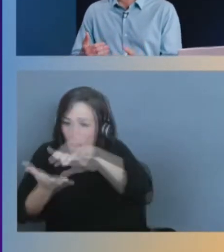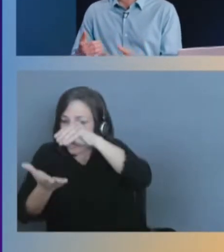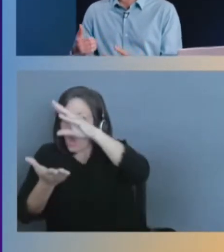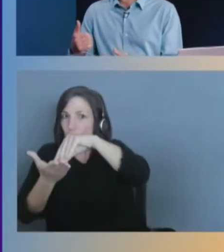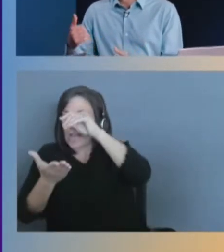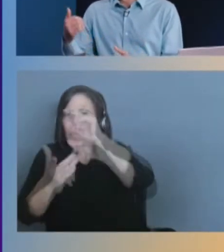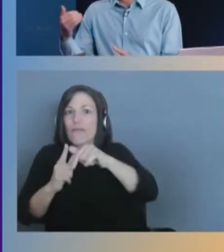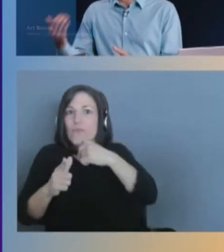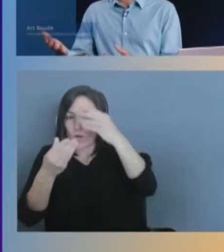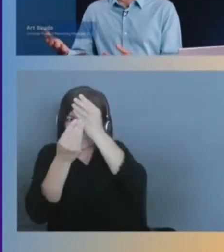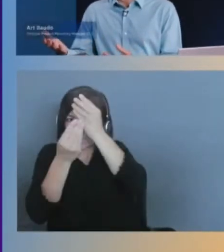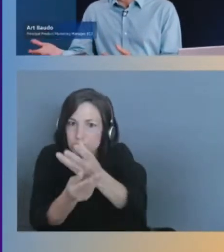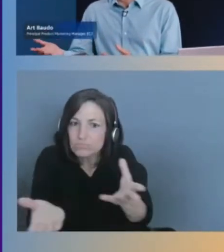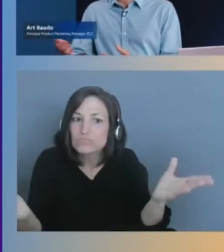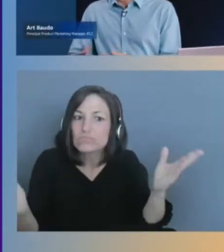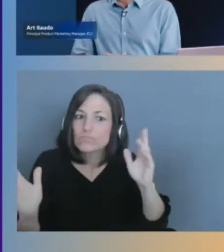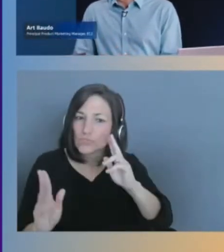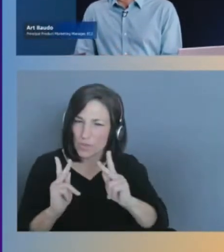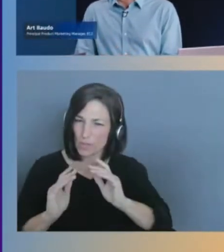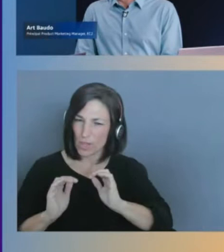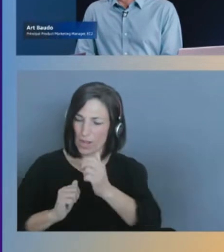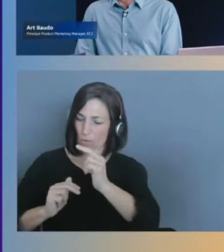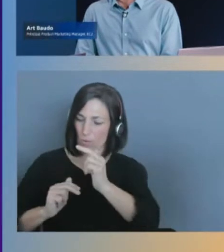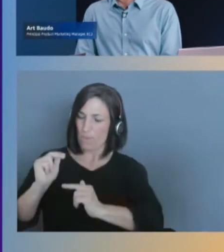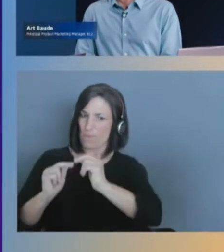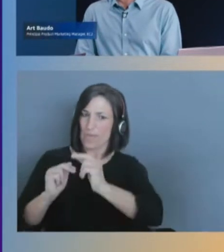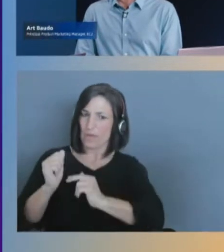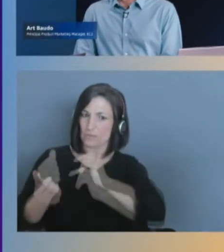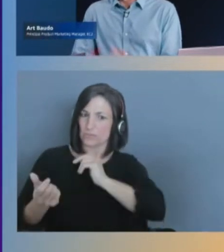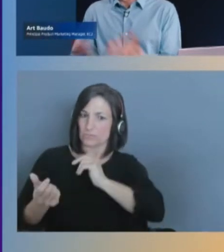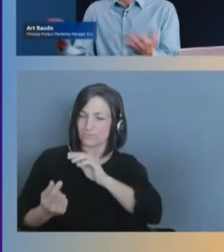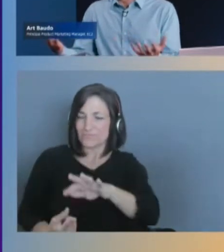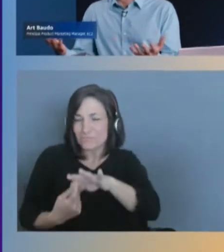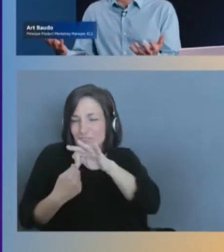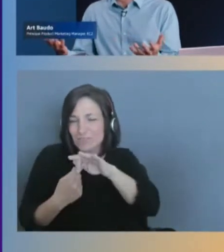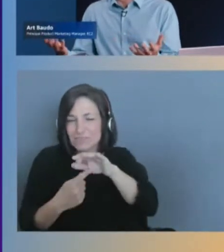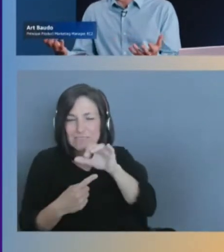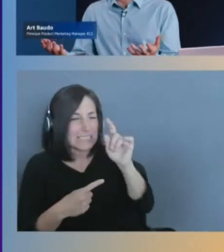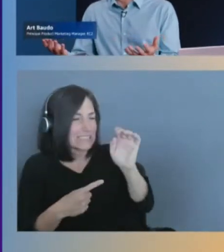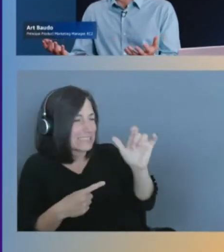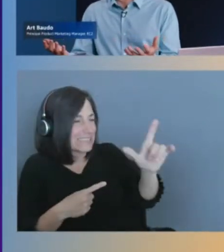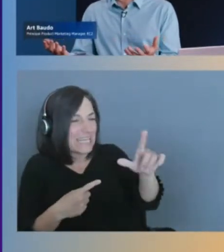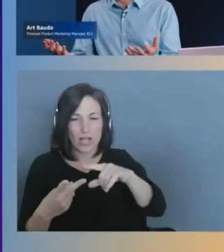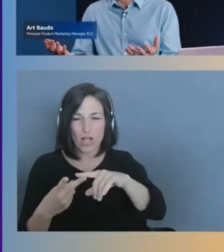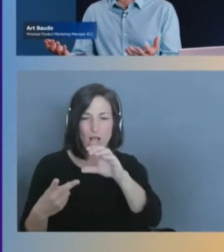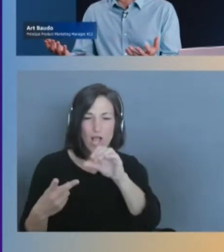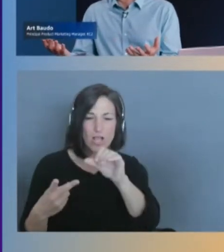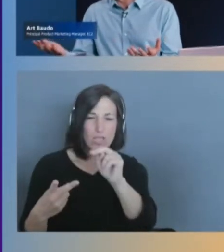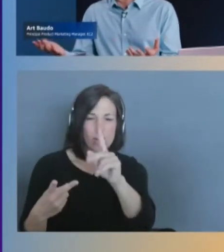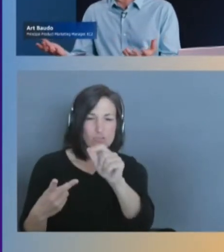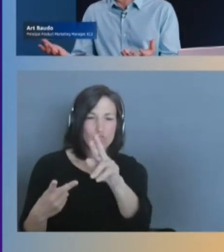particularly the steel and concrete that you mentioned. We're also sharing that so other people can adopt it as well, correct?